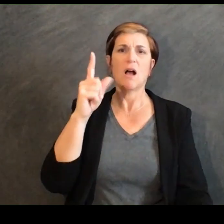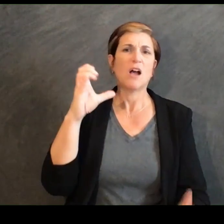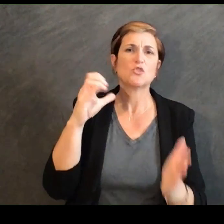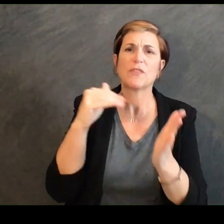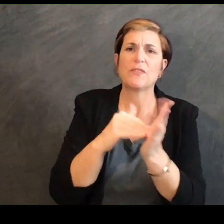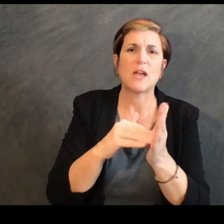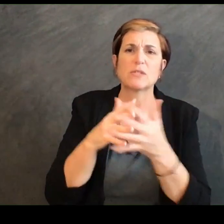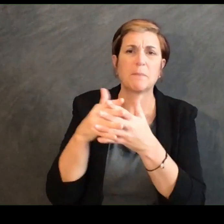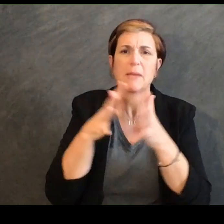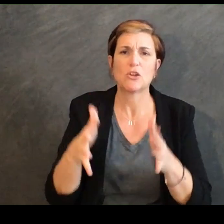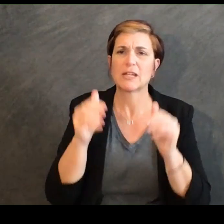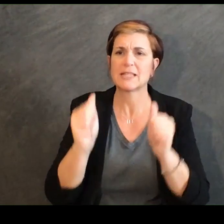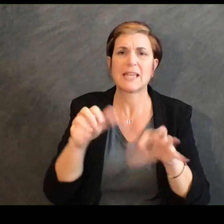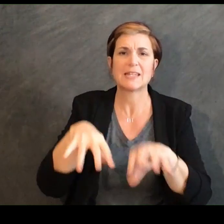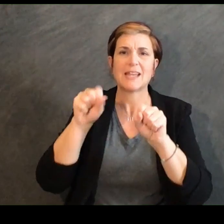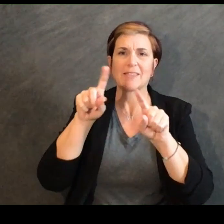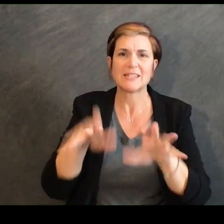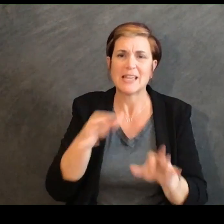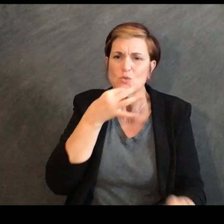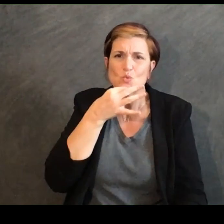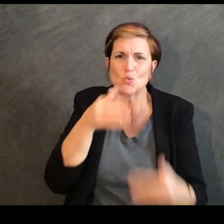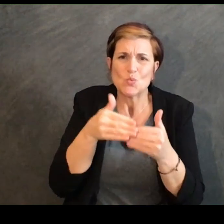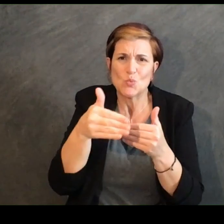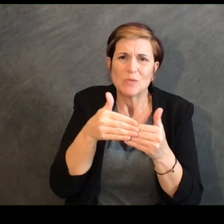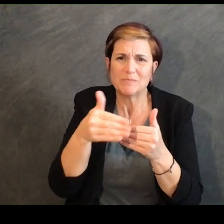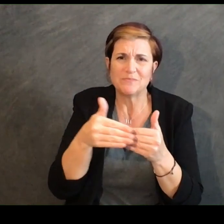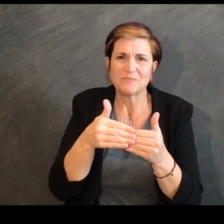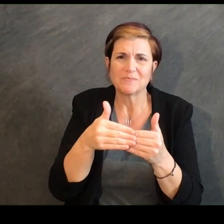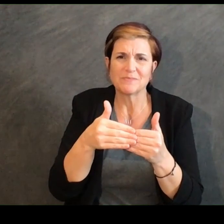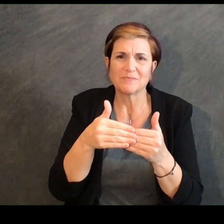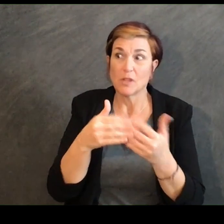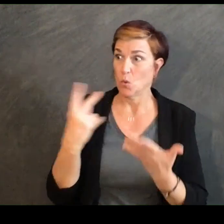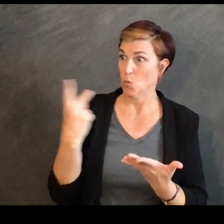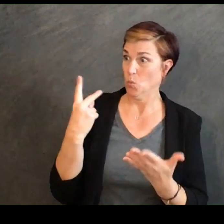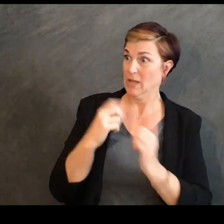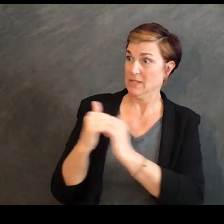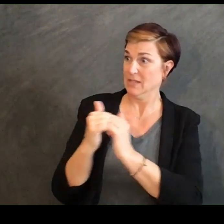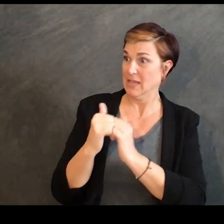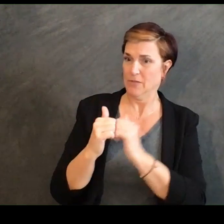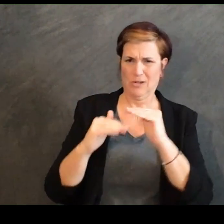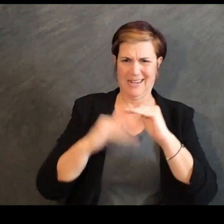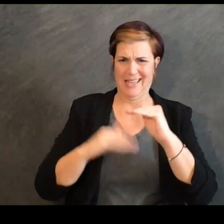in less than two weeks together we have developed a solution that we believe